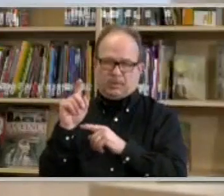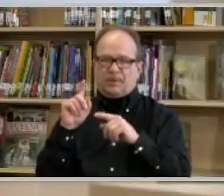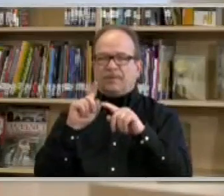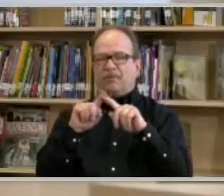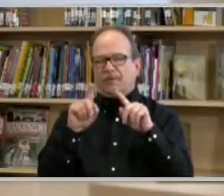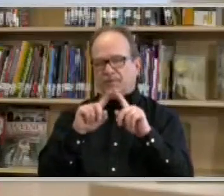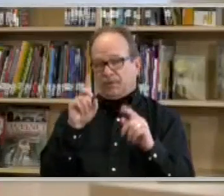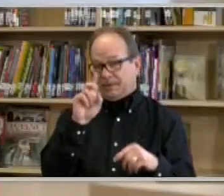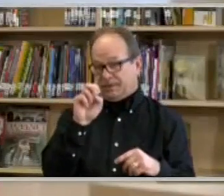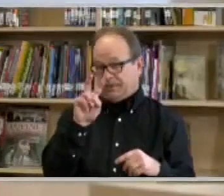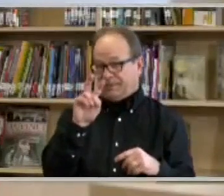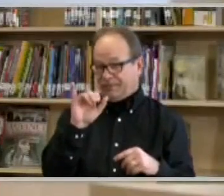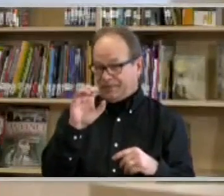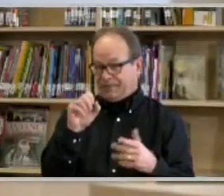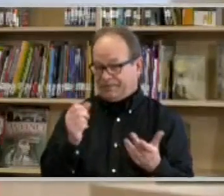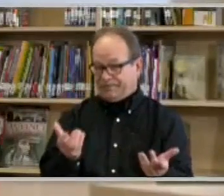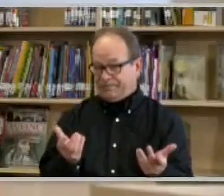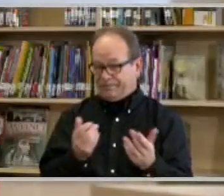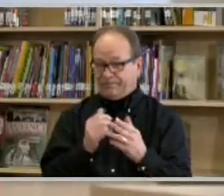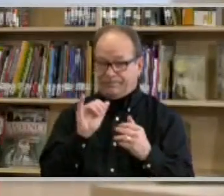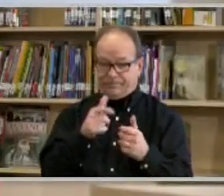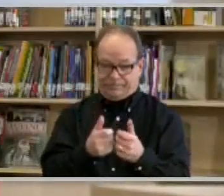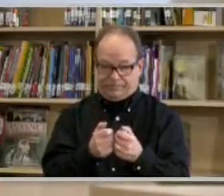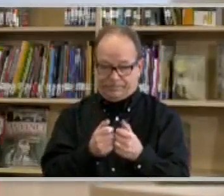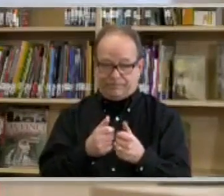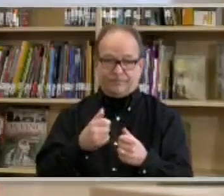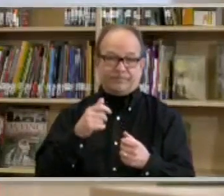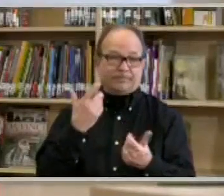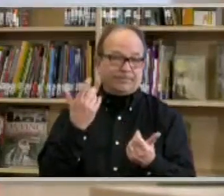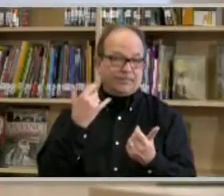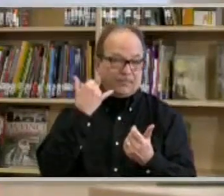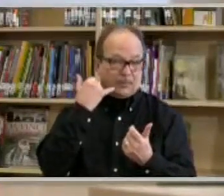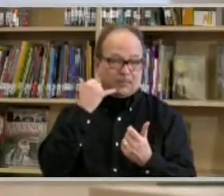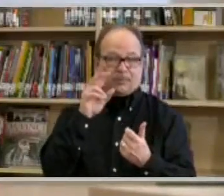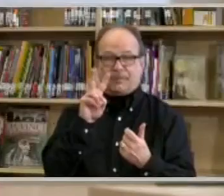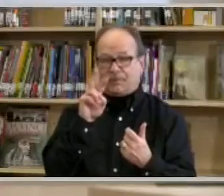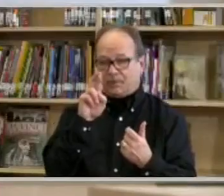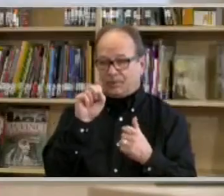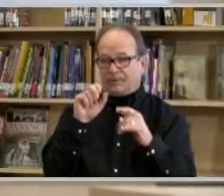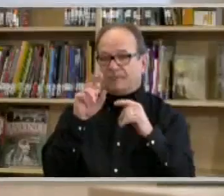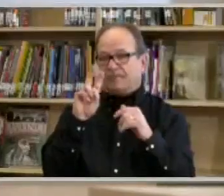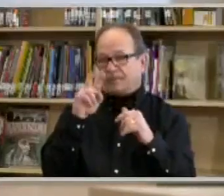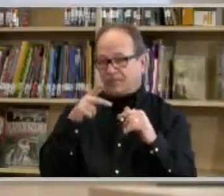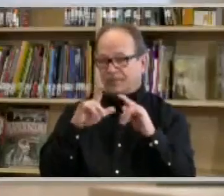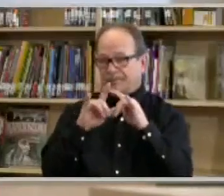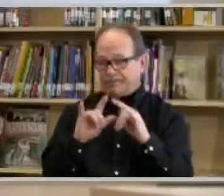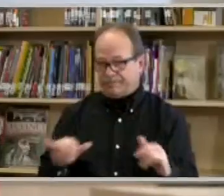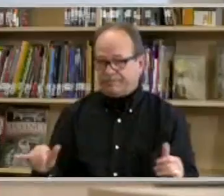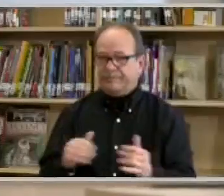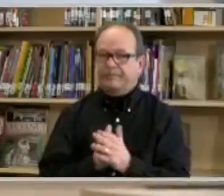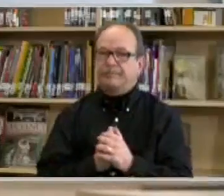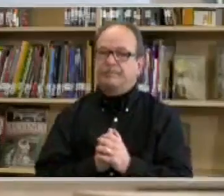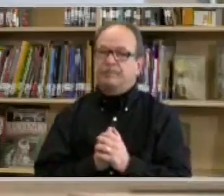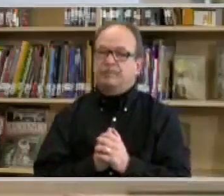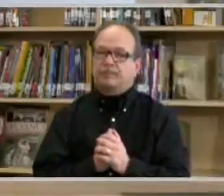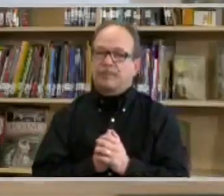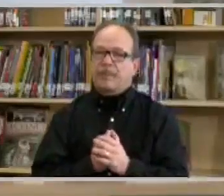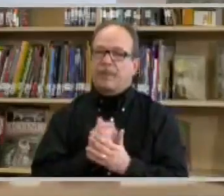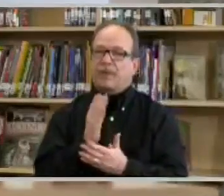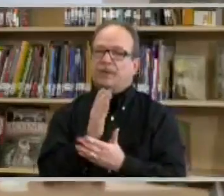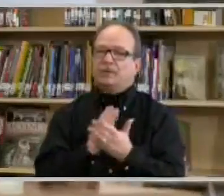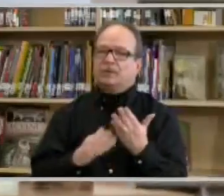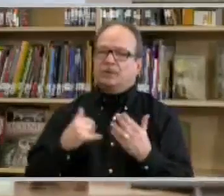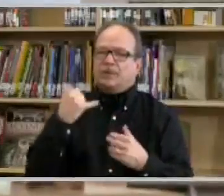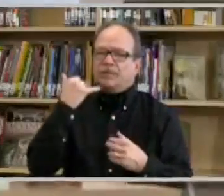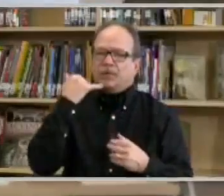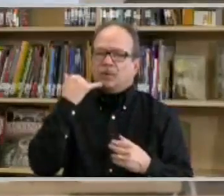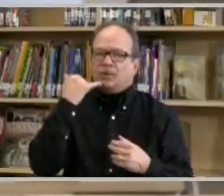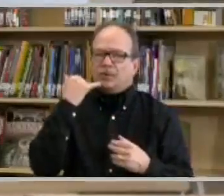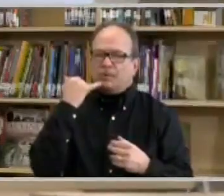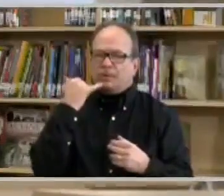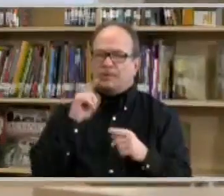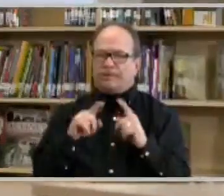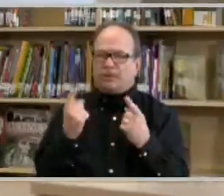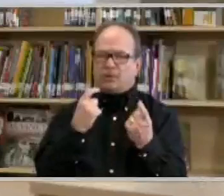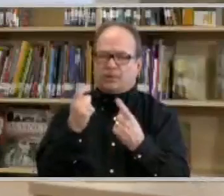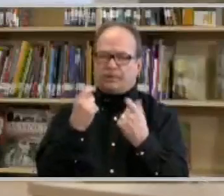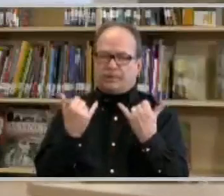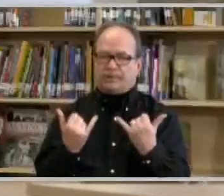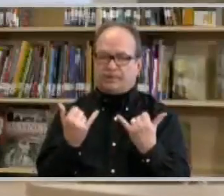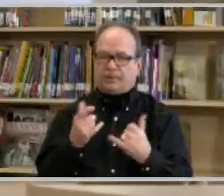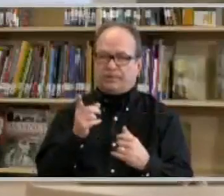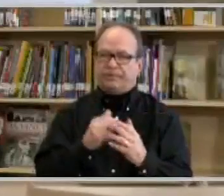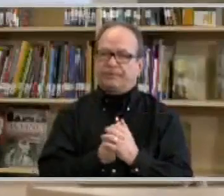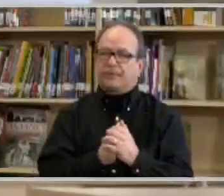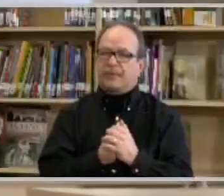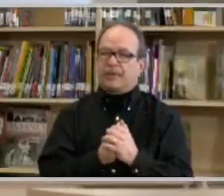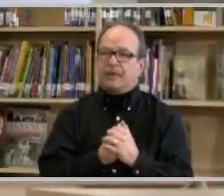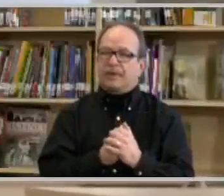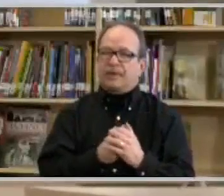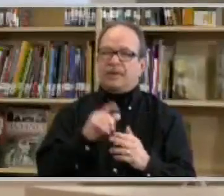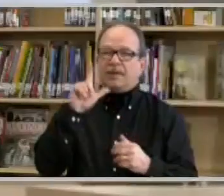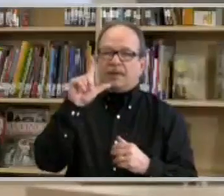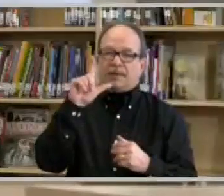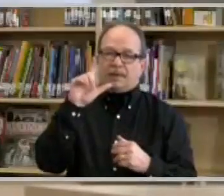9-1-1 THROUGH VARIOUS DEVICES.